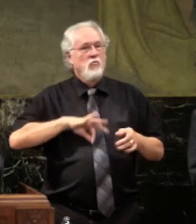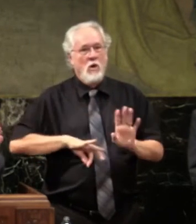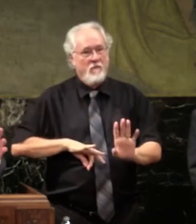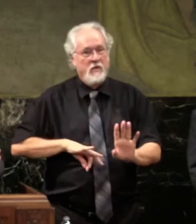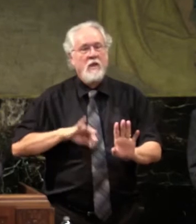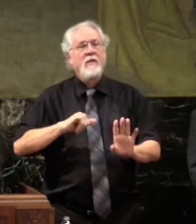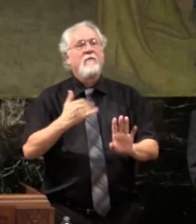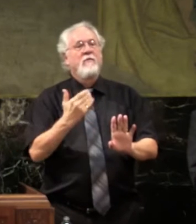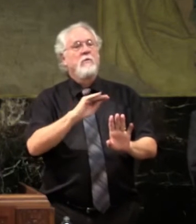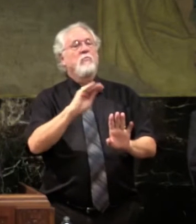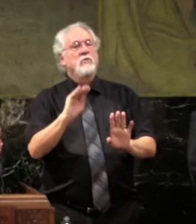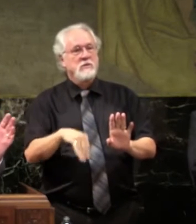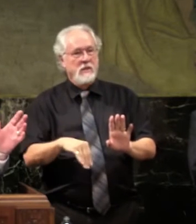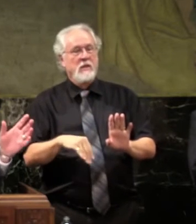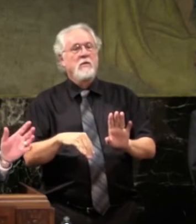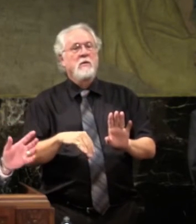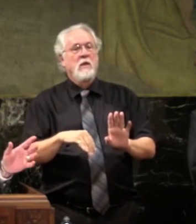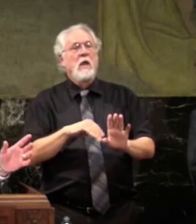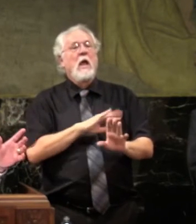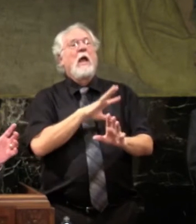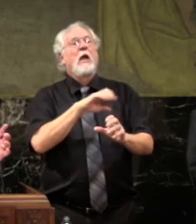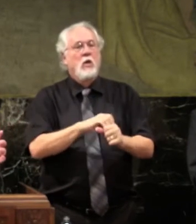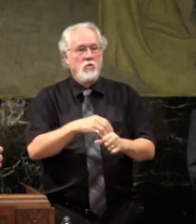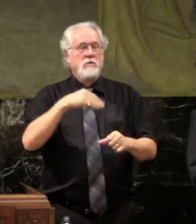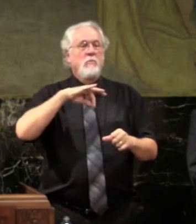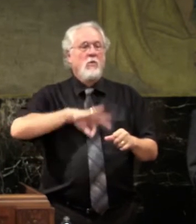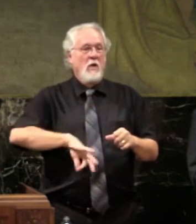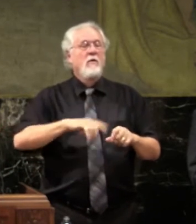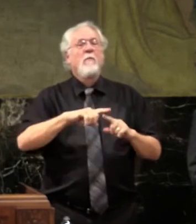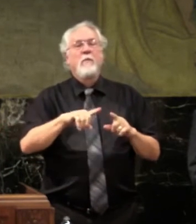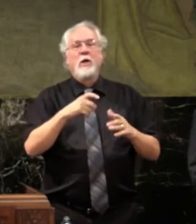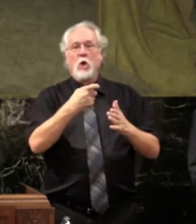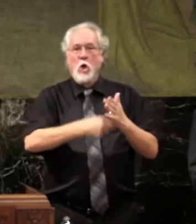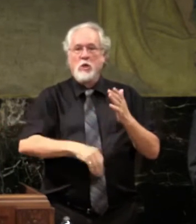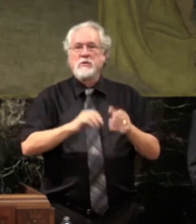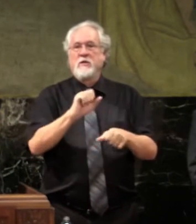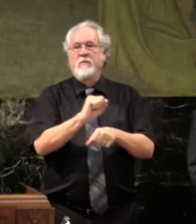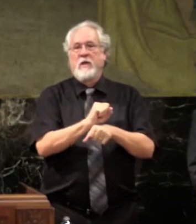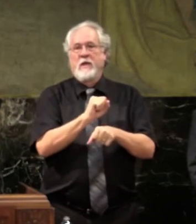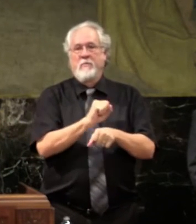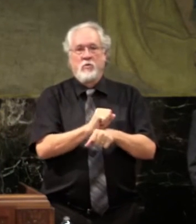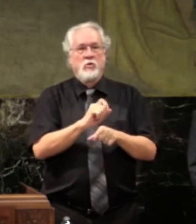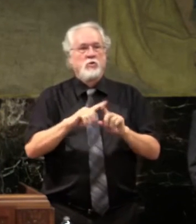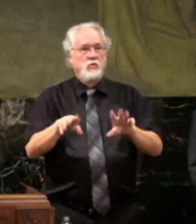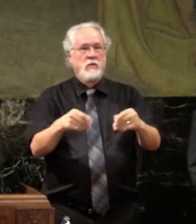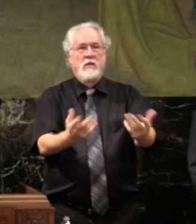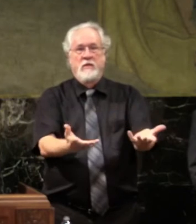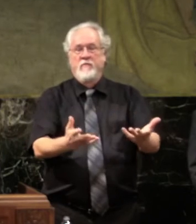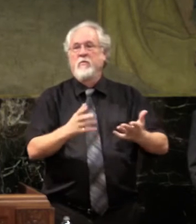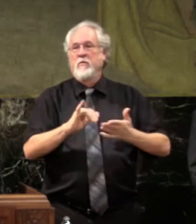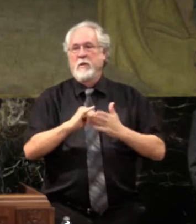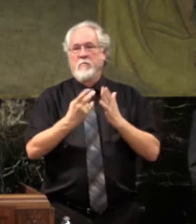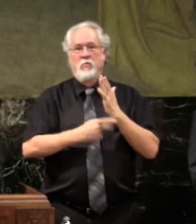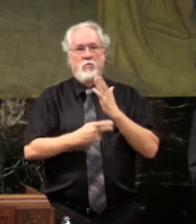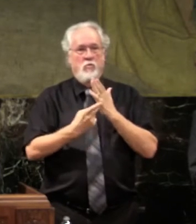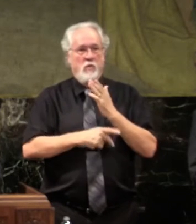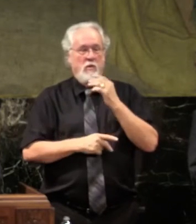fifteen percent that includes profit but also the cost of labor in delivering this program and that's certainly